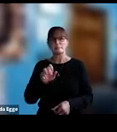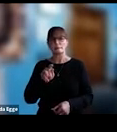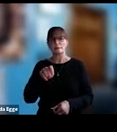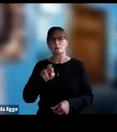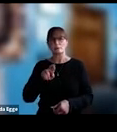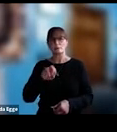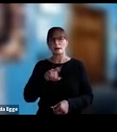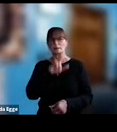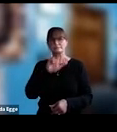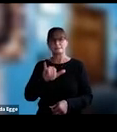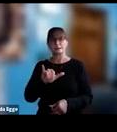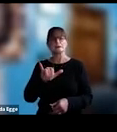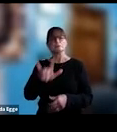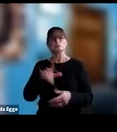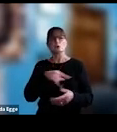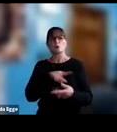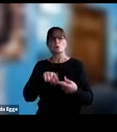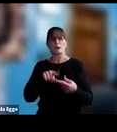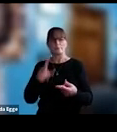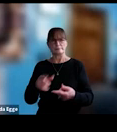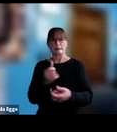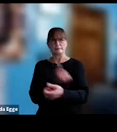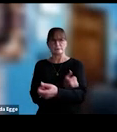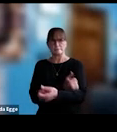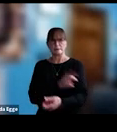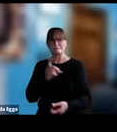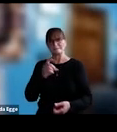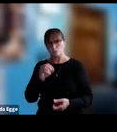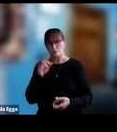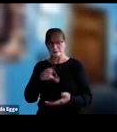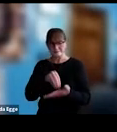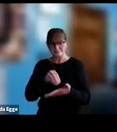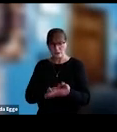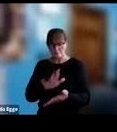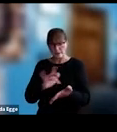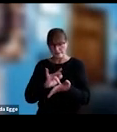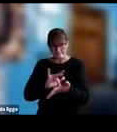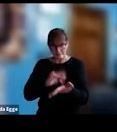So when a substance use disorder is documented in the medical evidence,